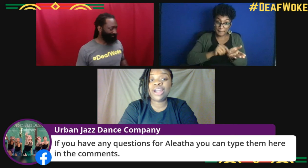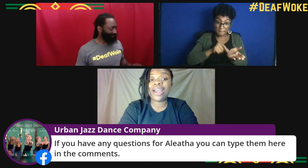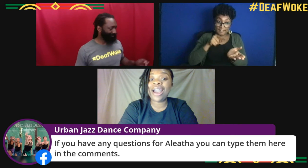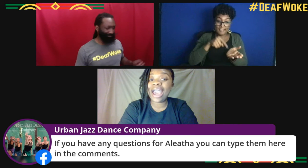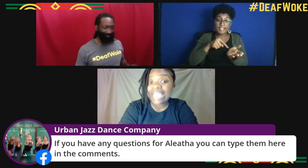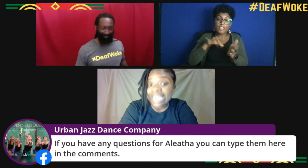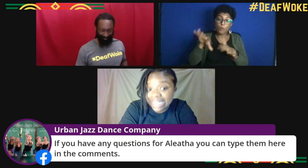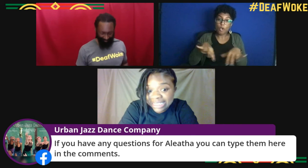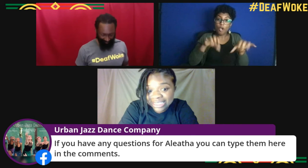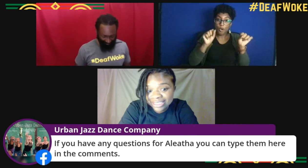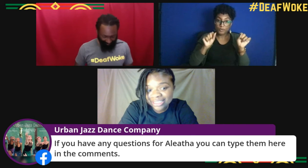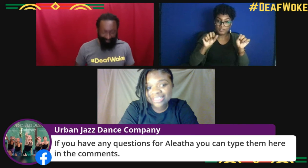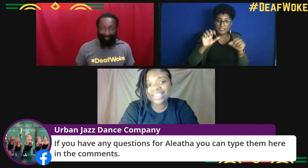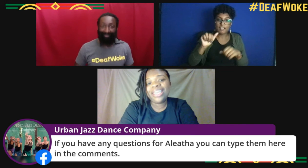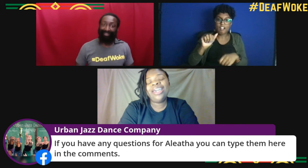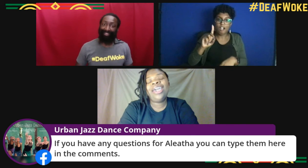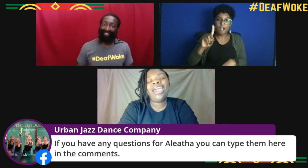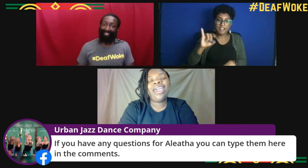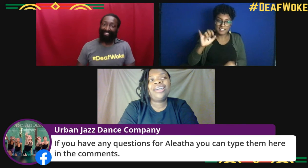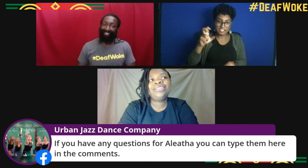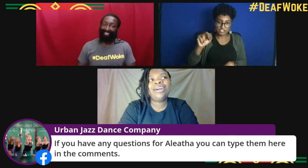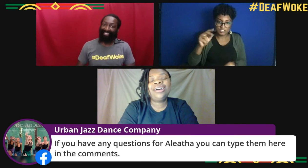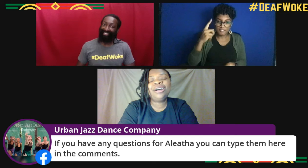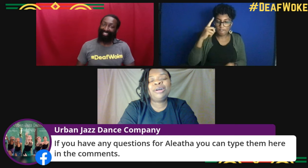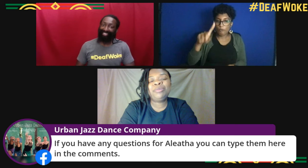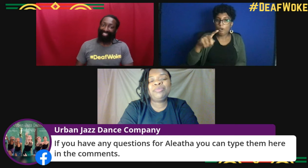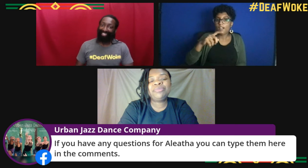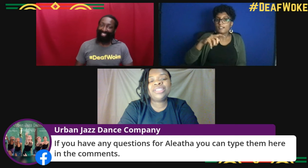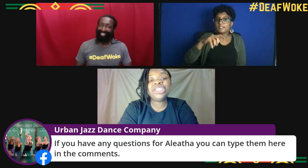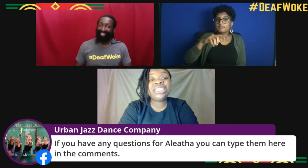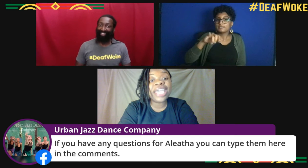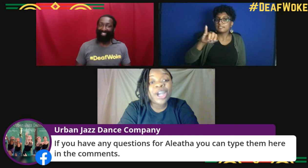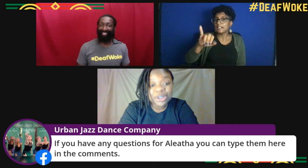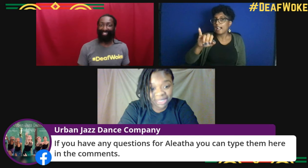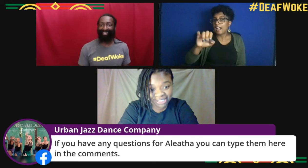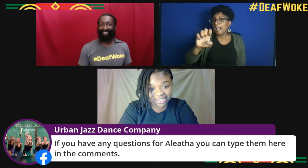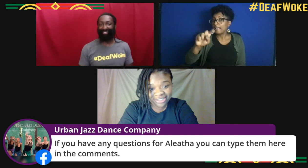for "Aida" and she dared me to go and audition